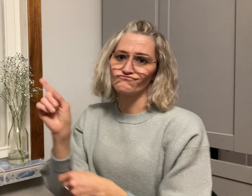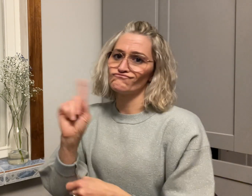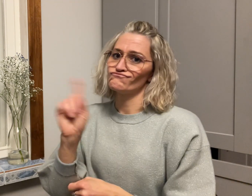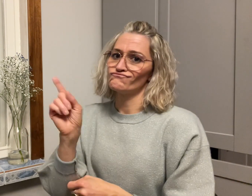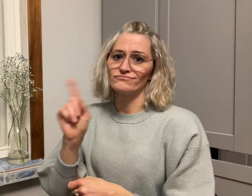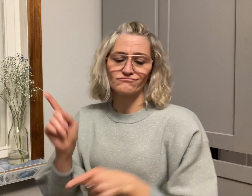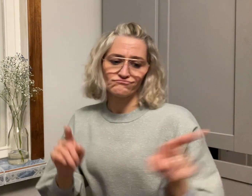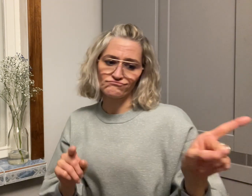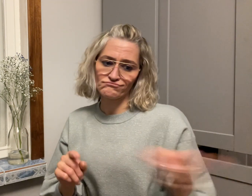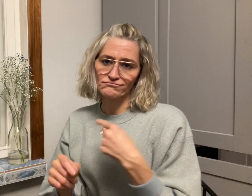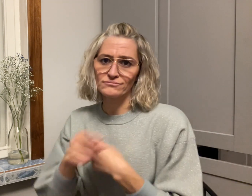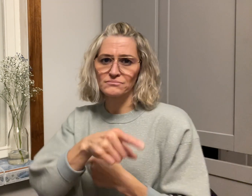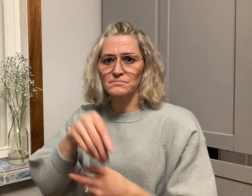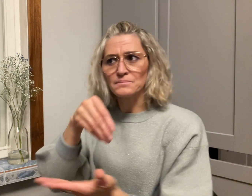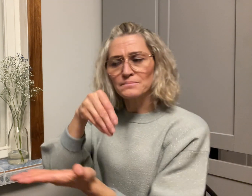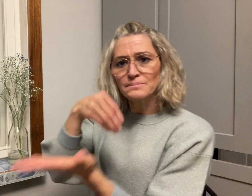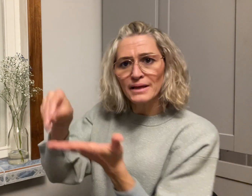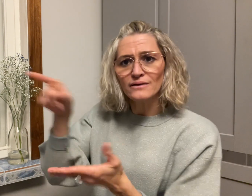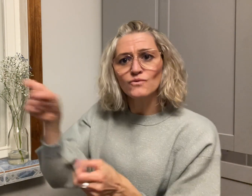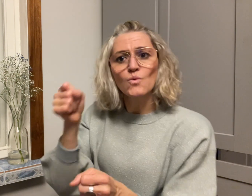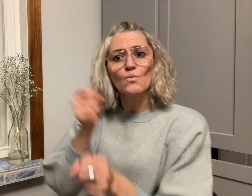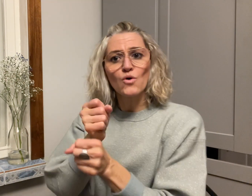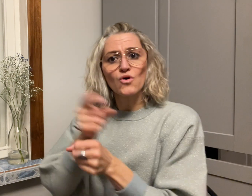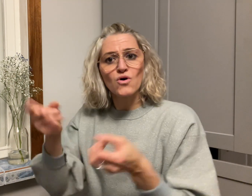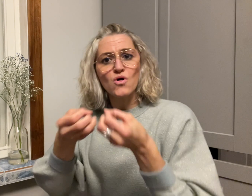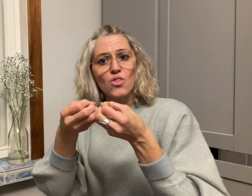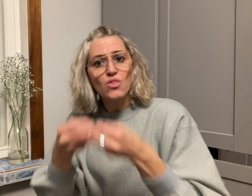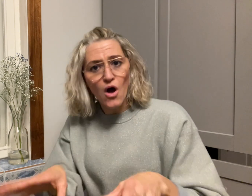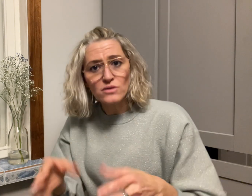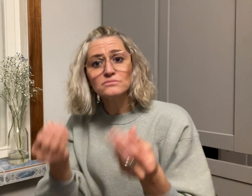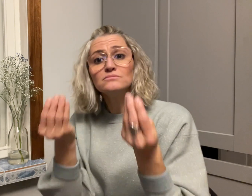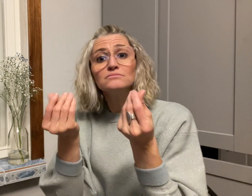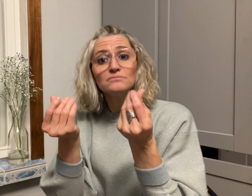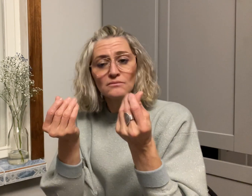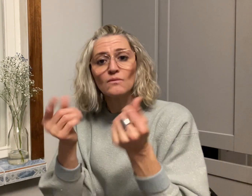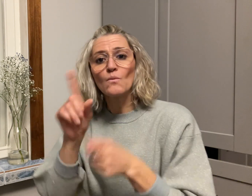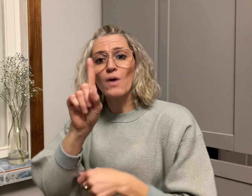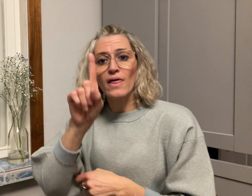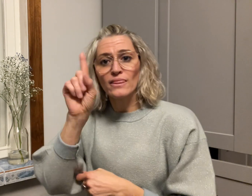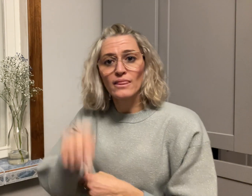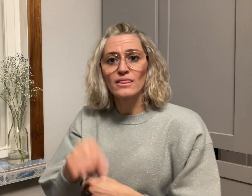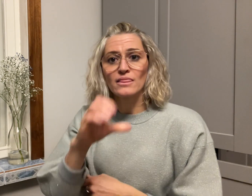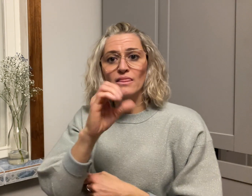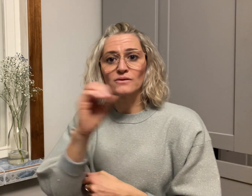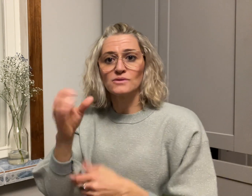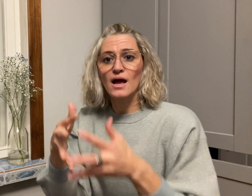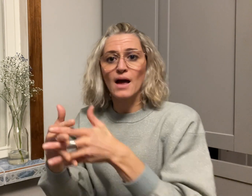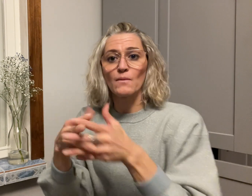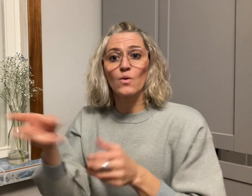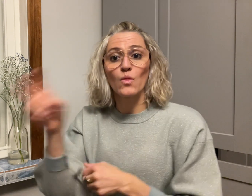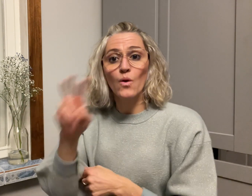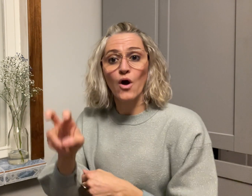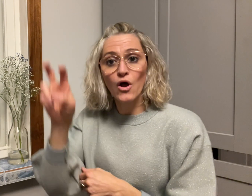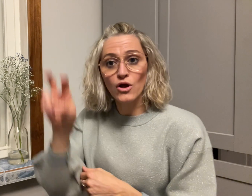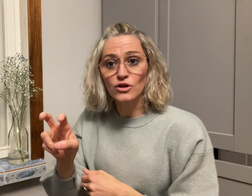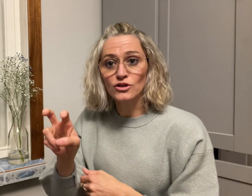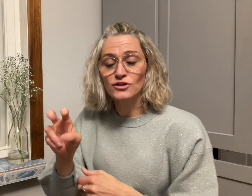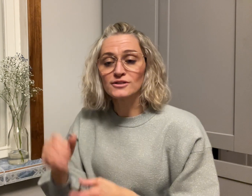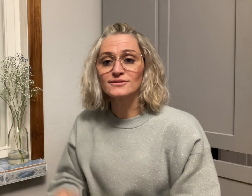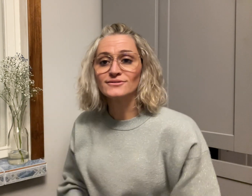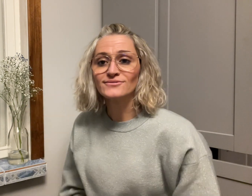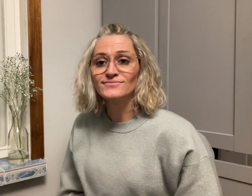and demand $1,000 to cover his loss in wages.